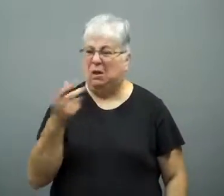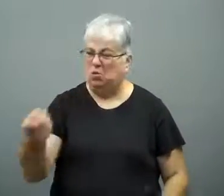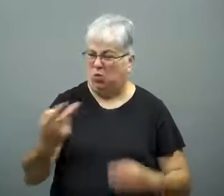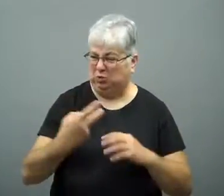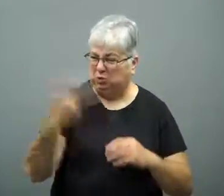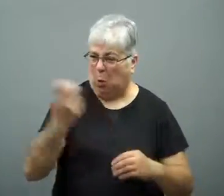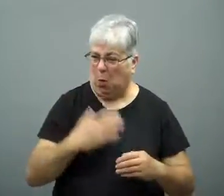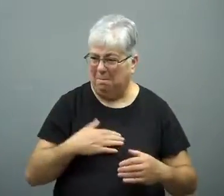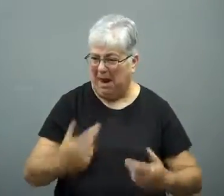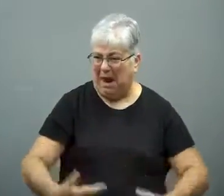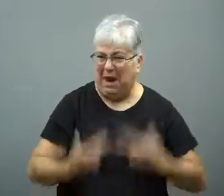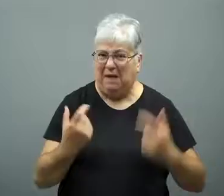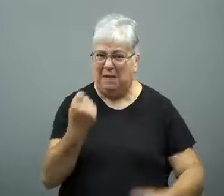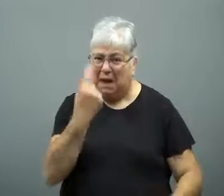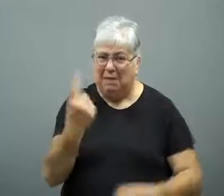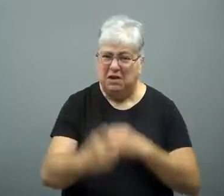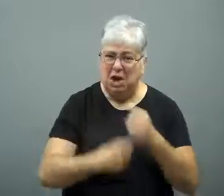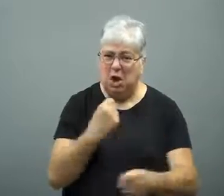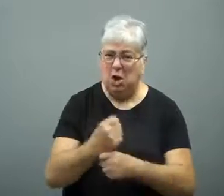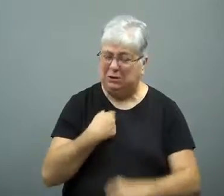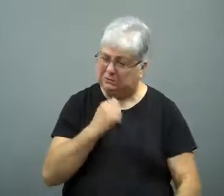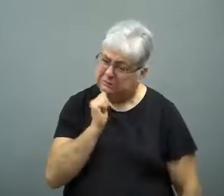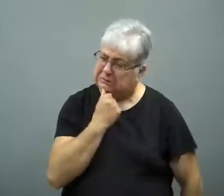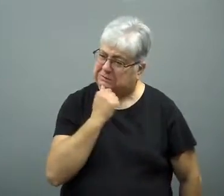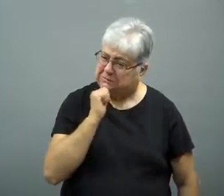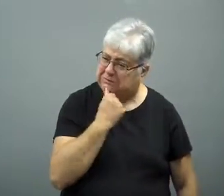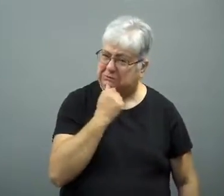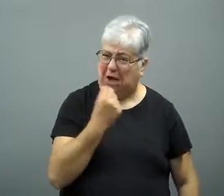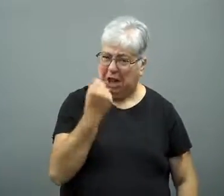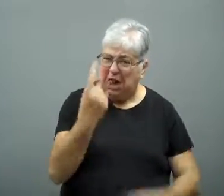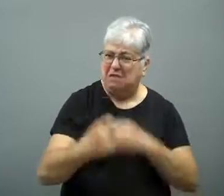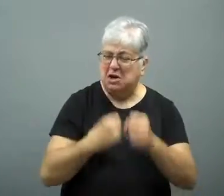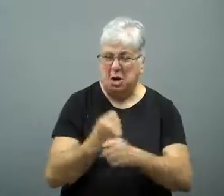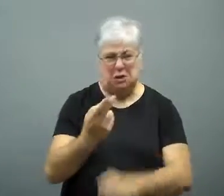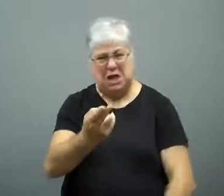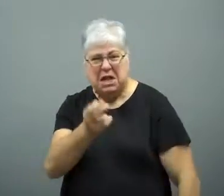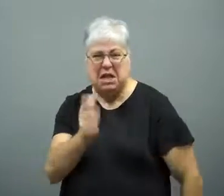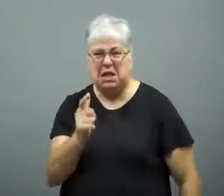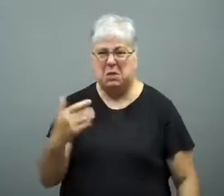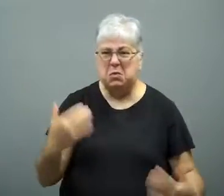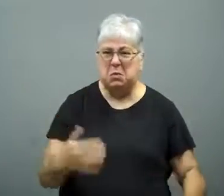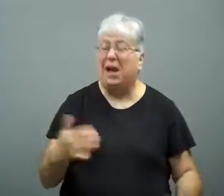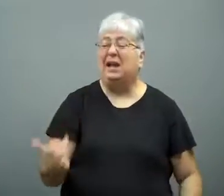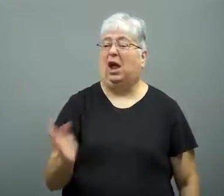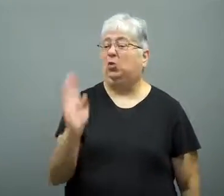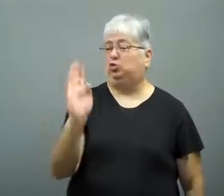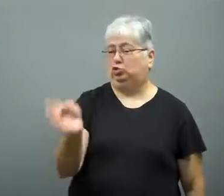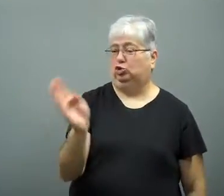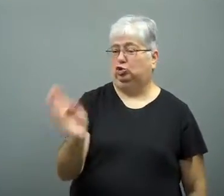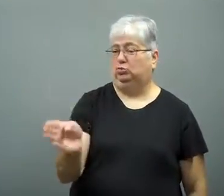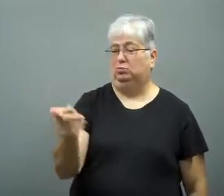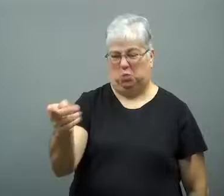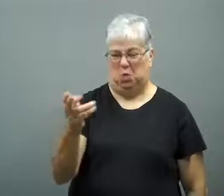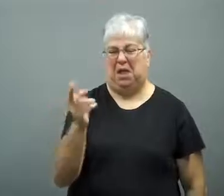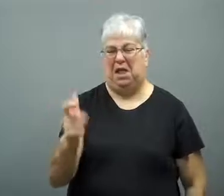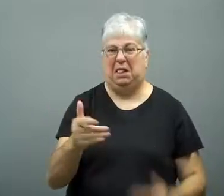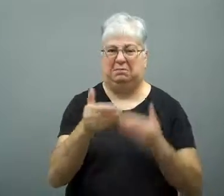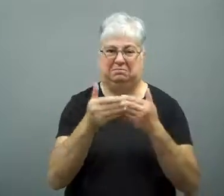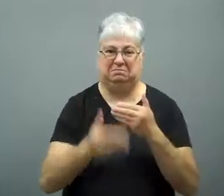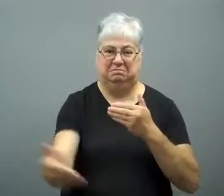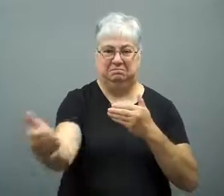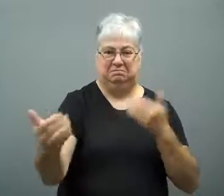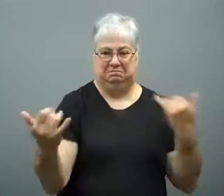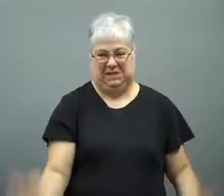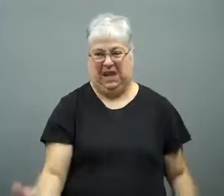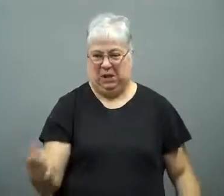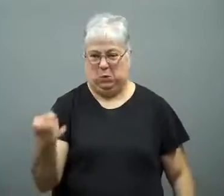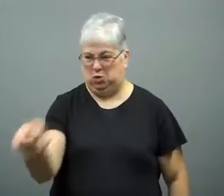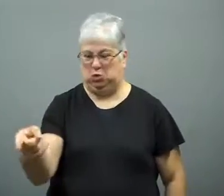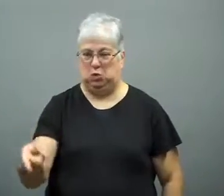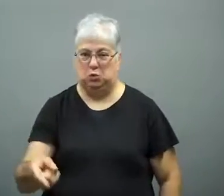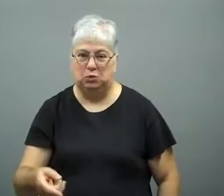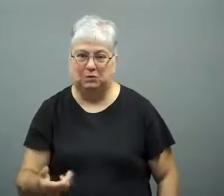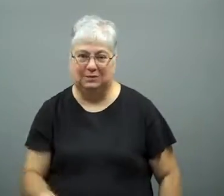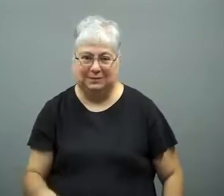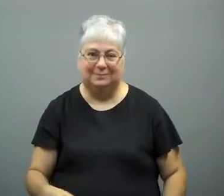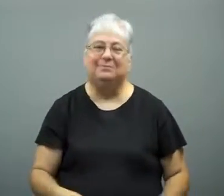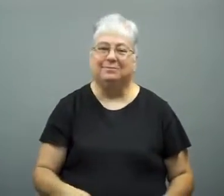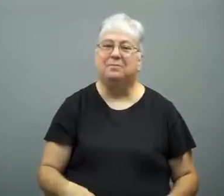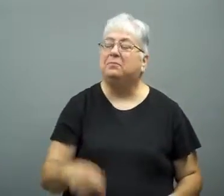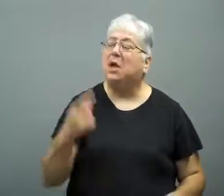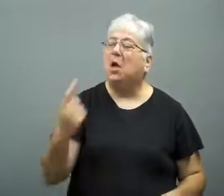She told him he stole 11 years of her life, and she suffered 11 years in hell.